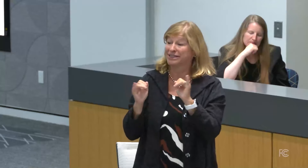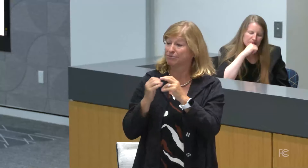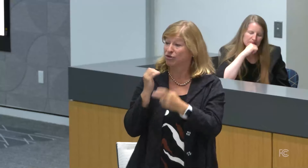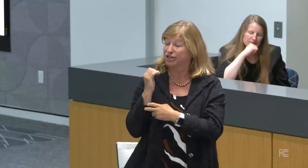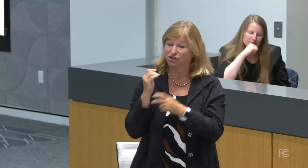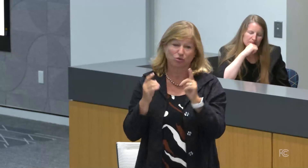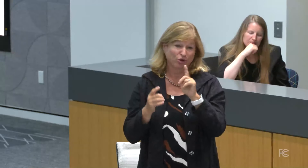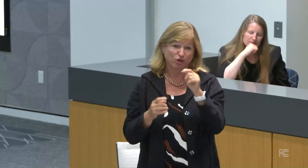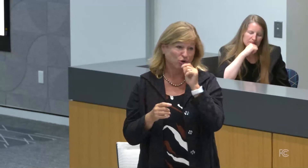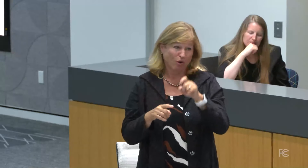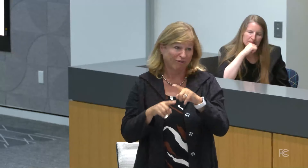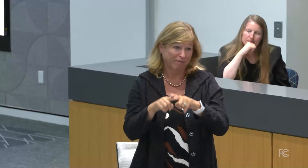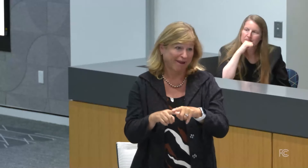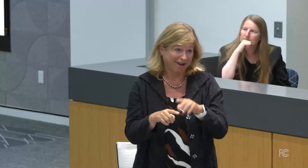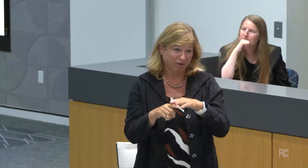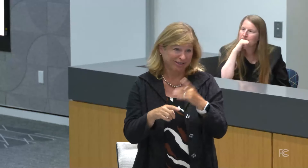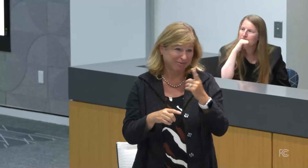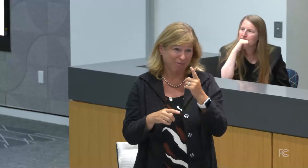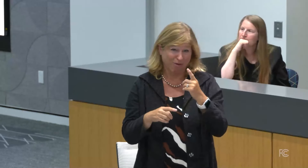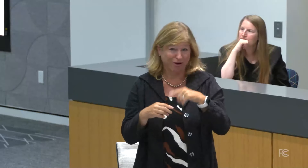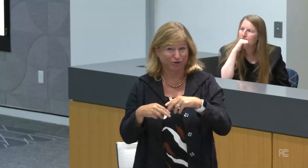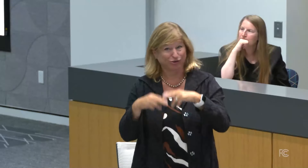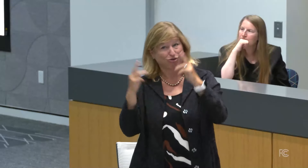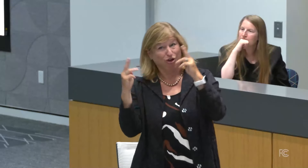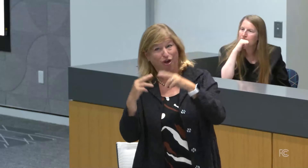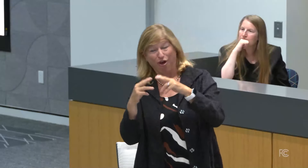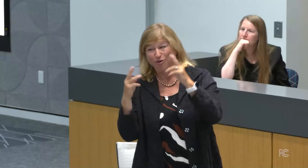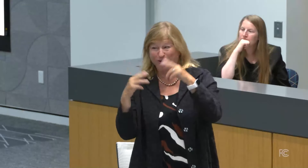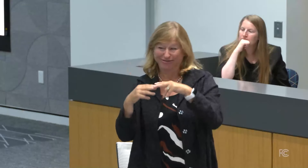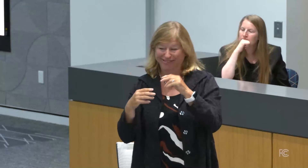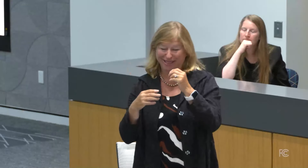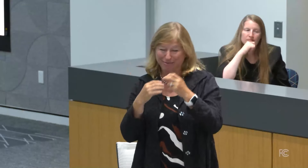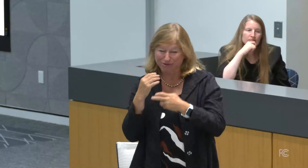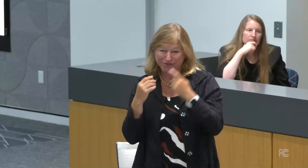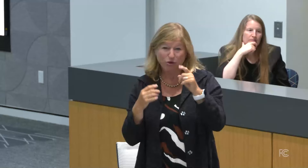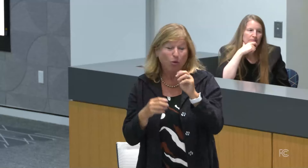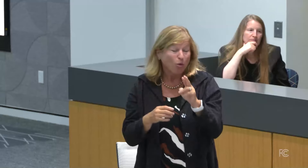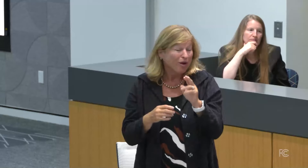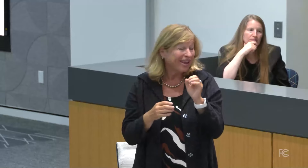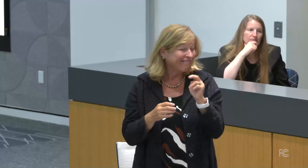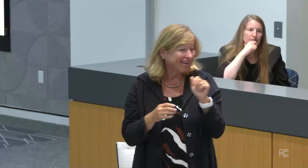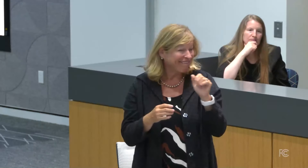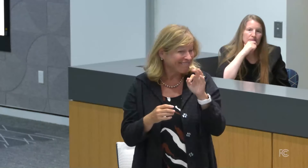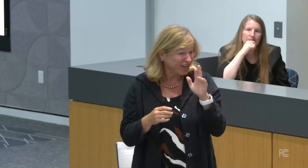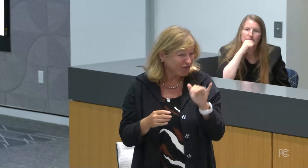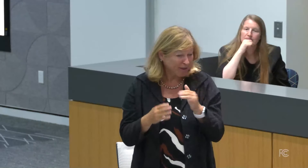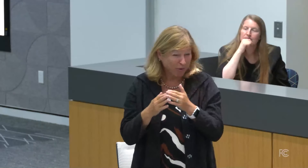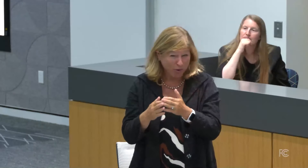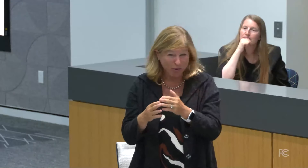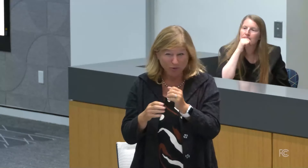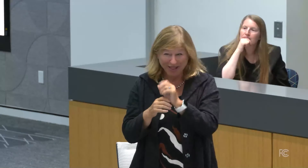CONNECT TO ONE ANOTHER THROUGH A BRIDGE. WE NEED TO THINK ABOUT THE OPTIONS FOR INDIVIDUALS TO